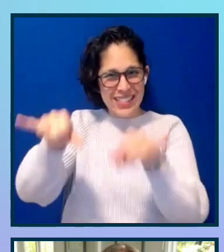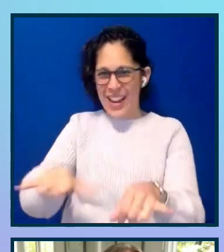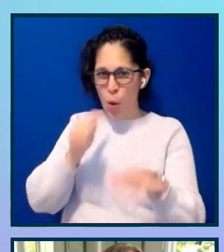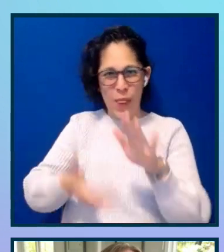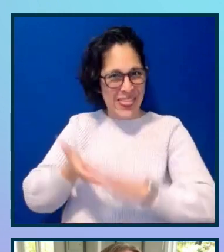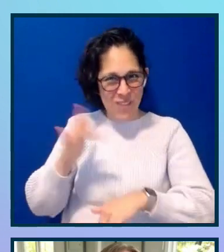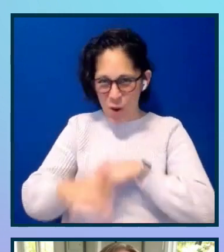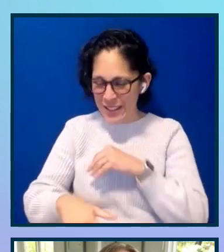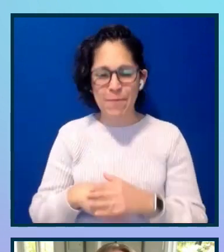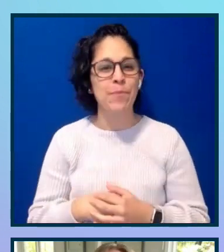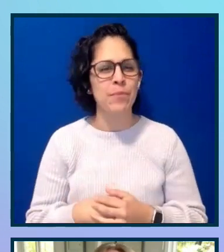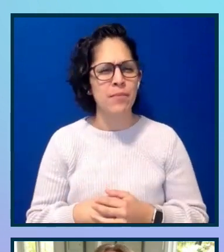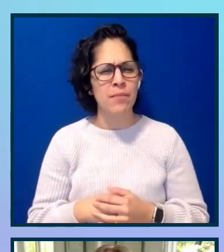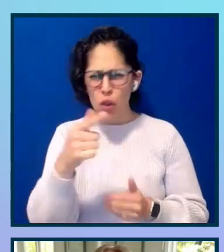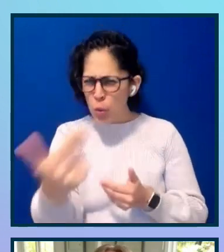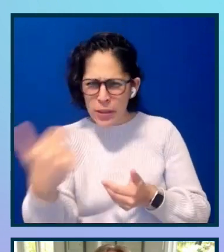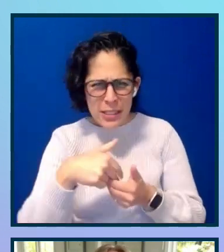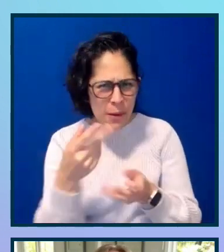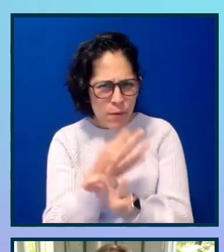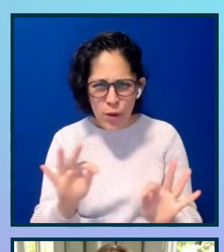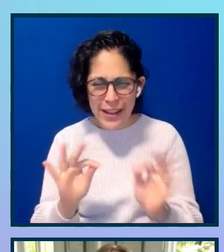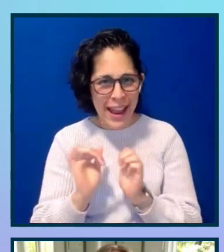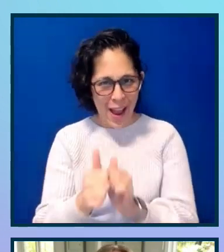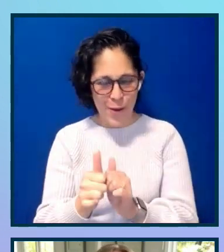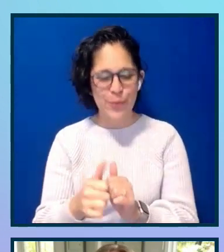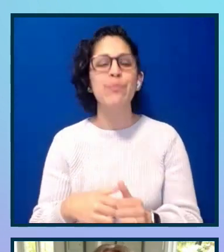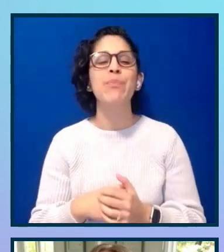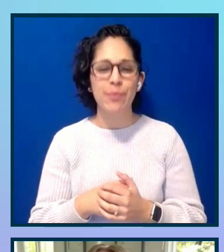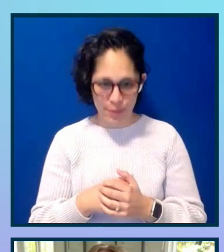How you can participate for free, so if I were you,